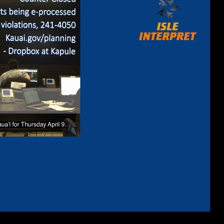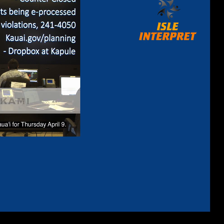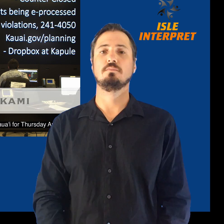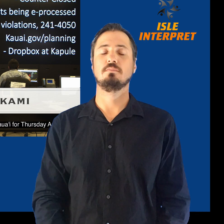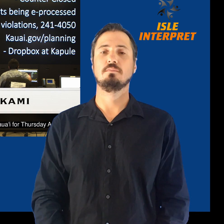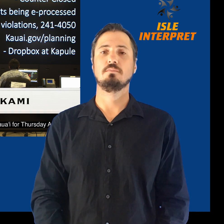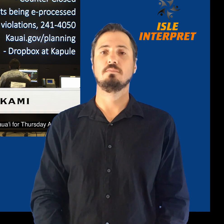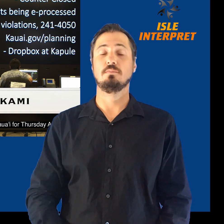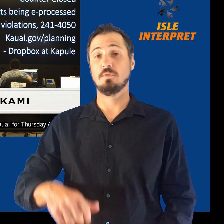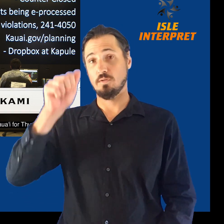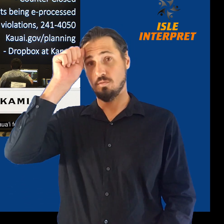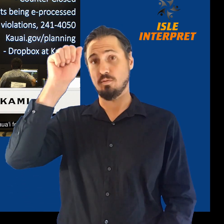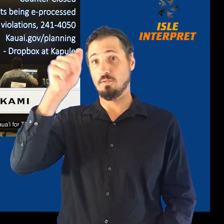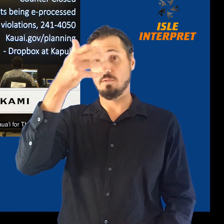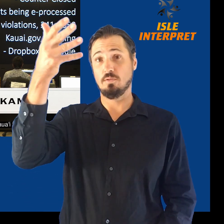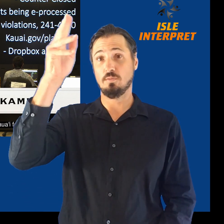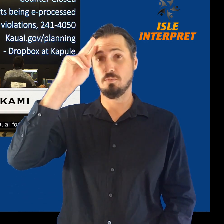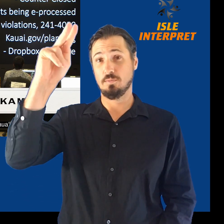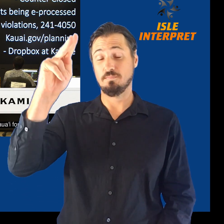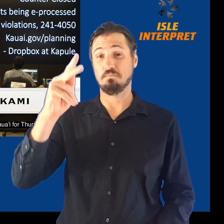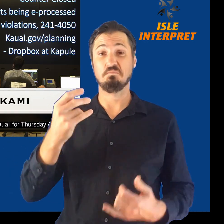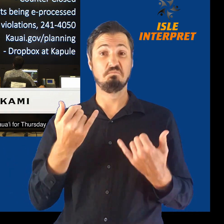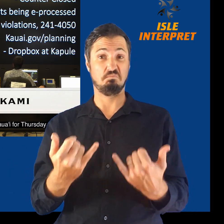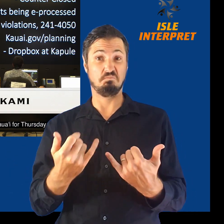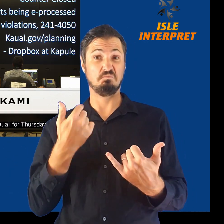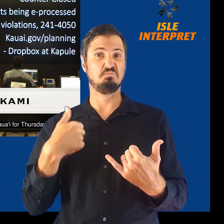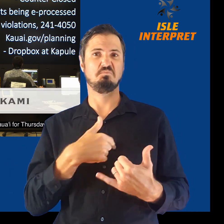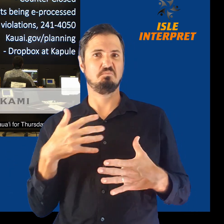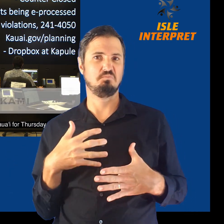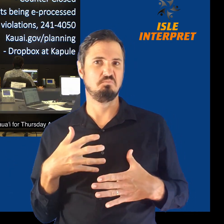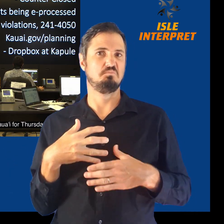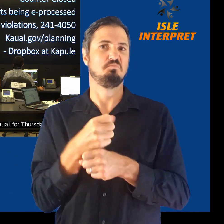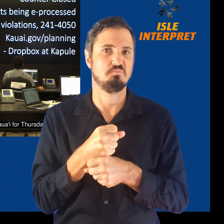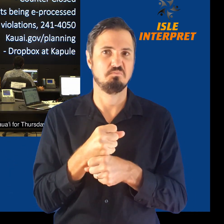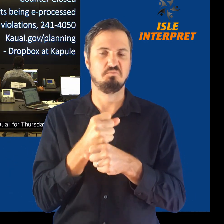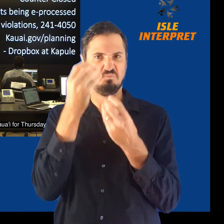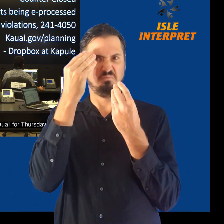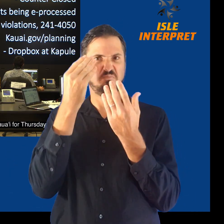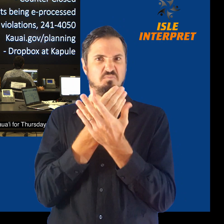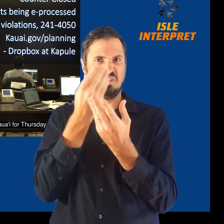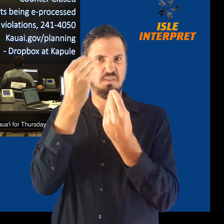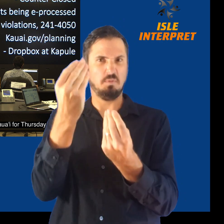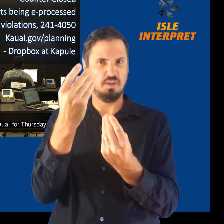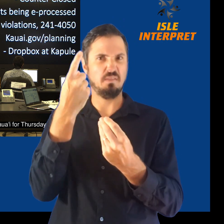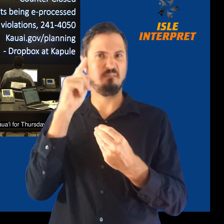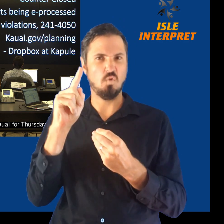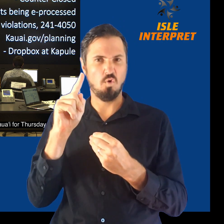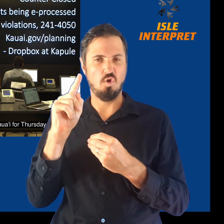Aloha Kaua'i. Here's our daily COVID-19 briefing from Team Kaua'i for Thursday April 9.